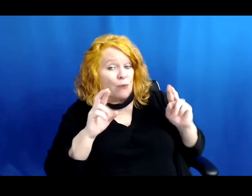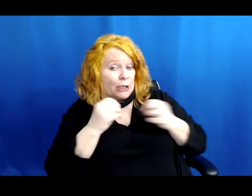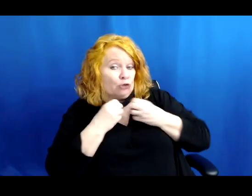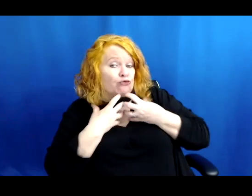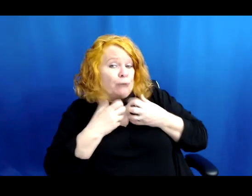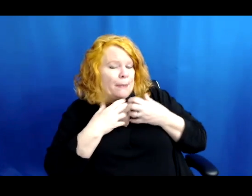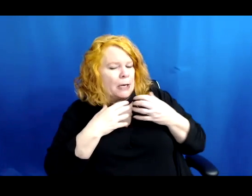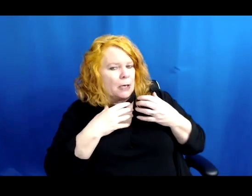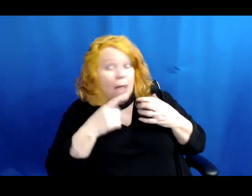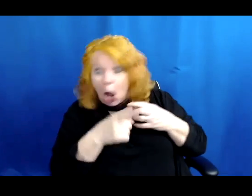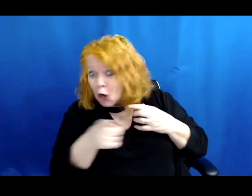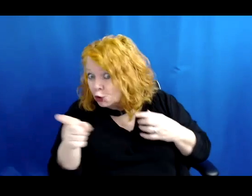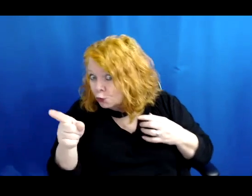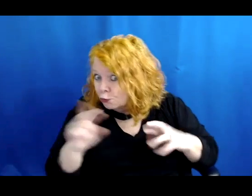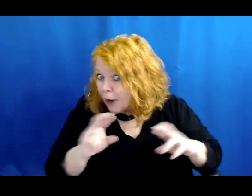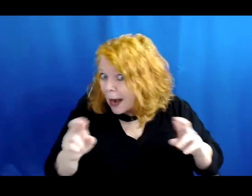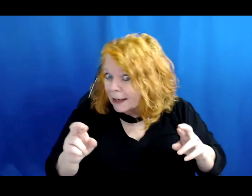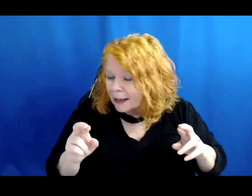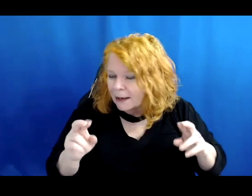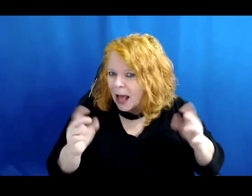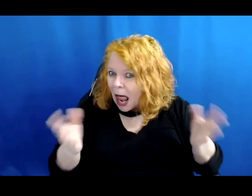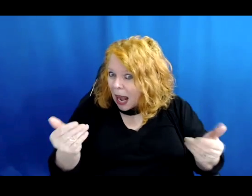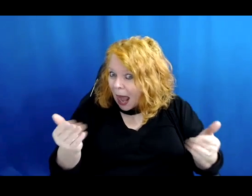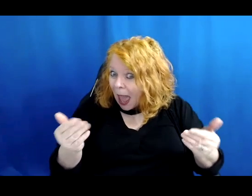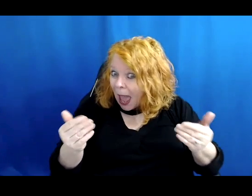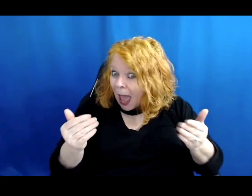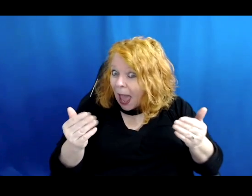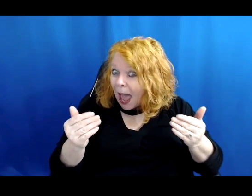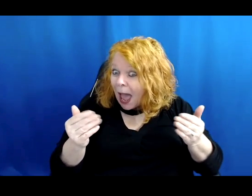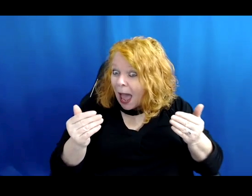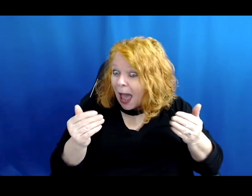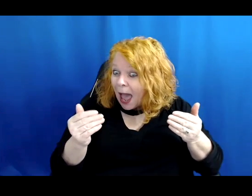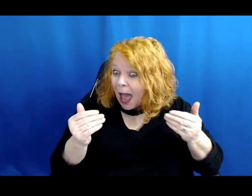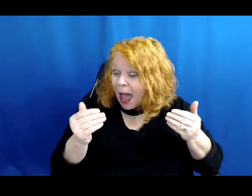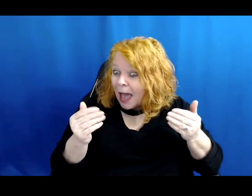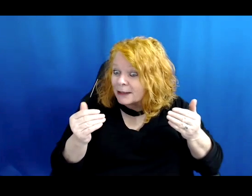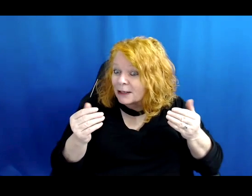to Ribbit?” Let's Ribbit Ribbit.